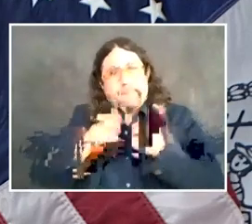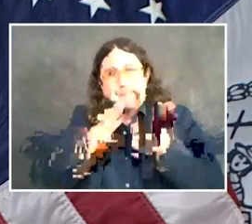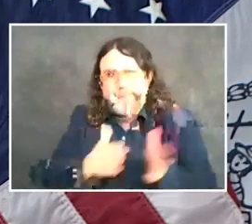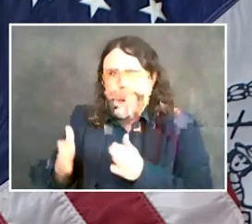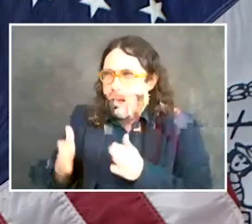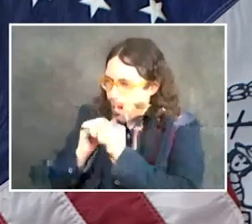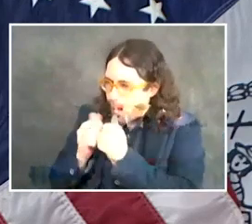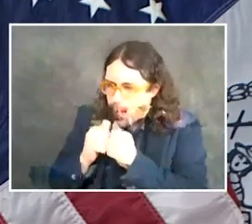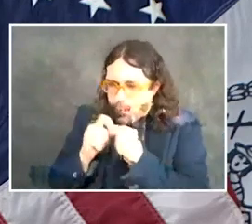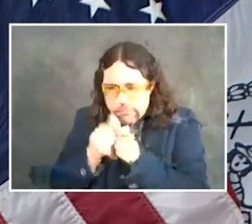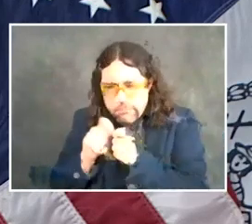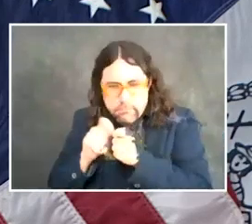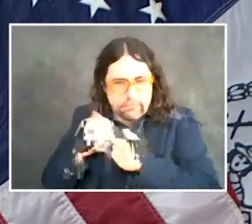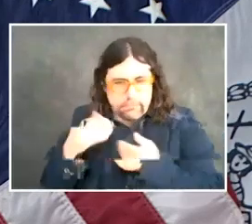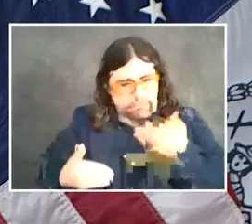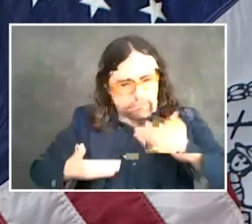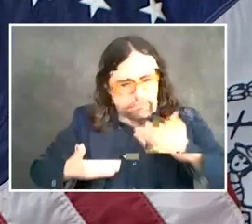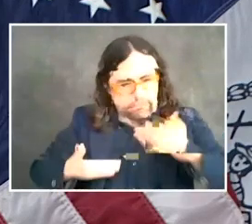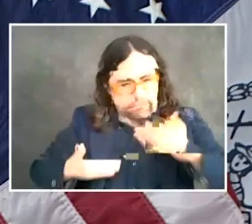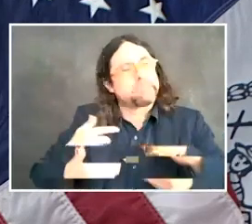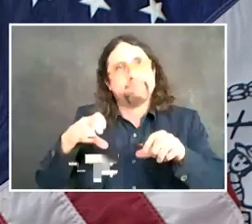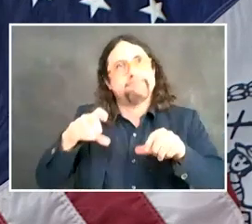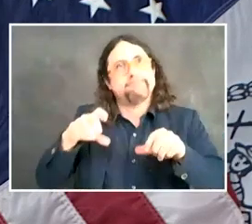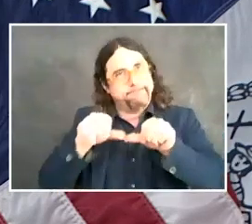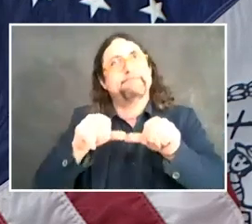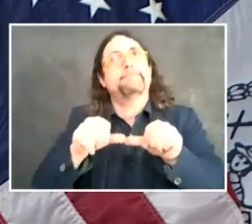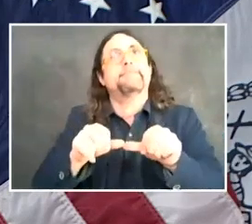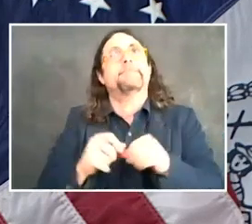WEATHER. WE WORKED WITH THE CITY COUNCIL